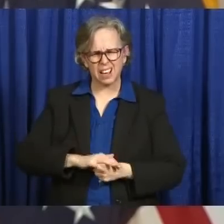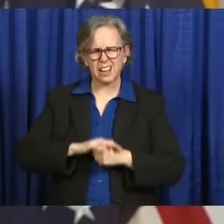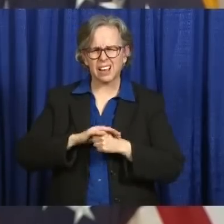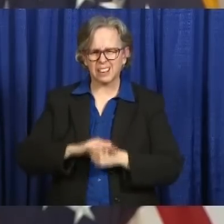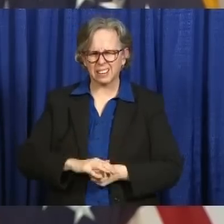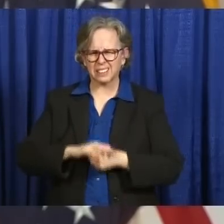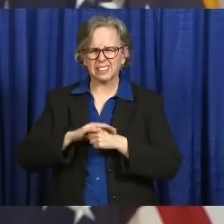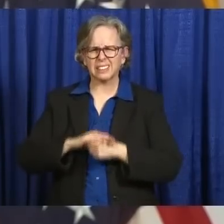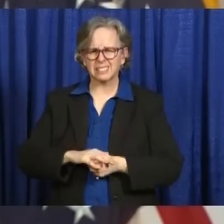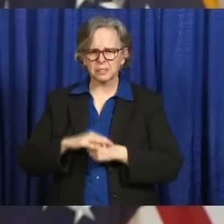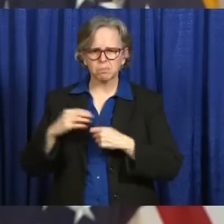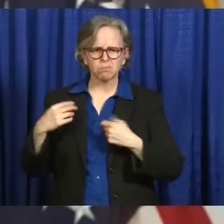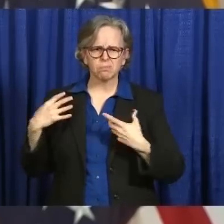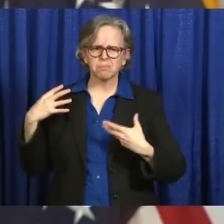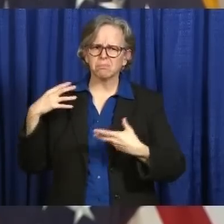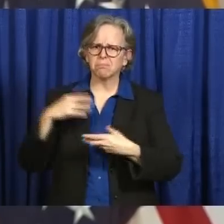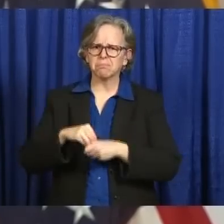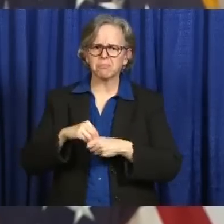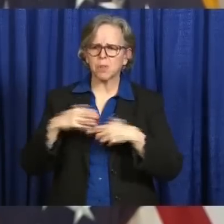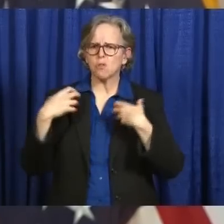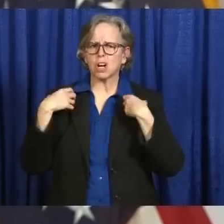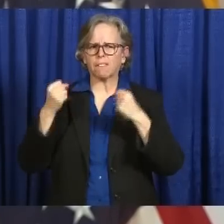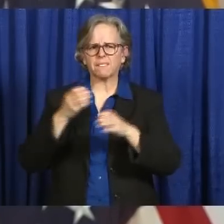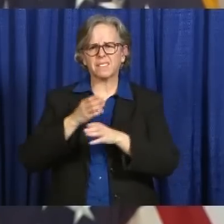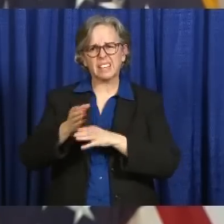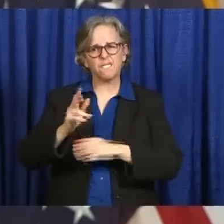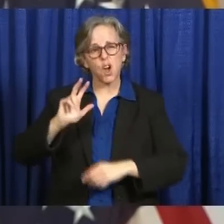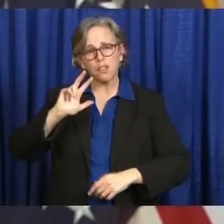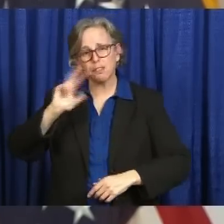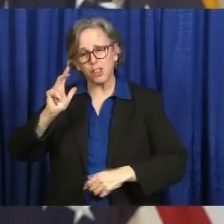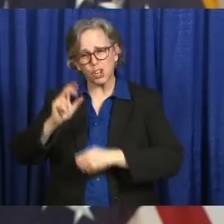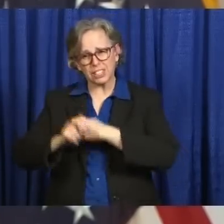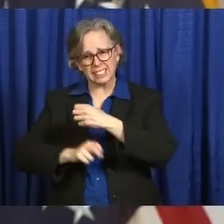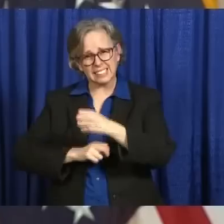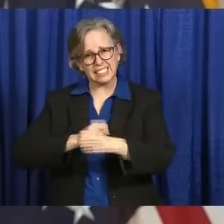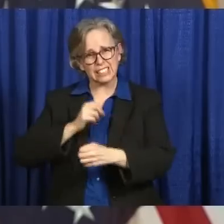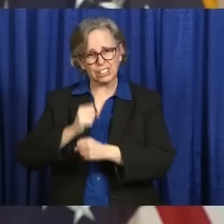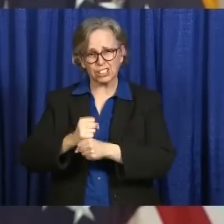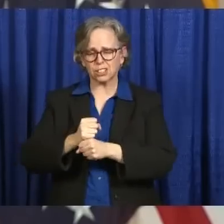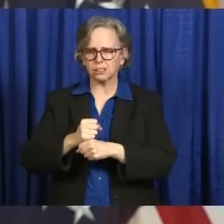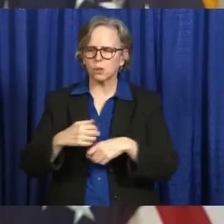THOSE IN OHIO, IT CAN BE STRESSFUL FOR ALL OF US. SO,